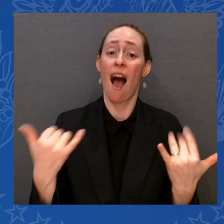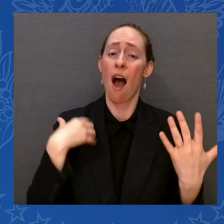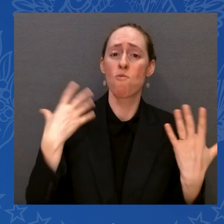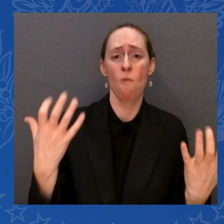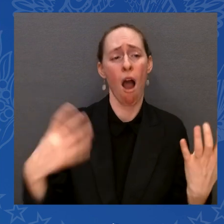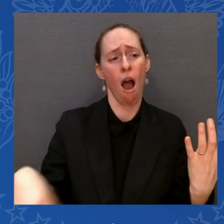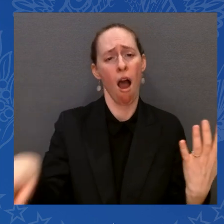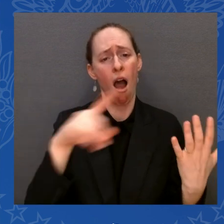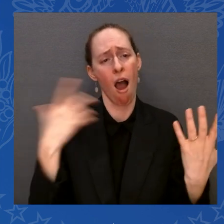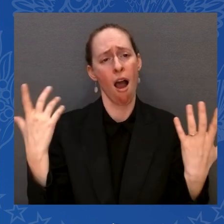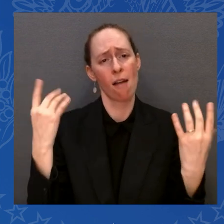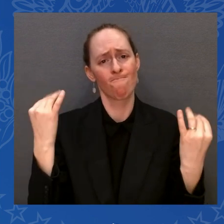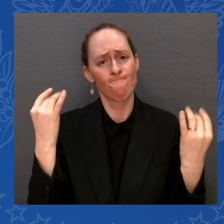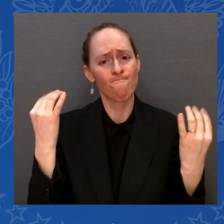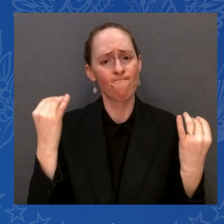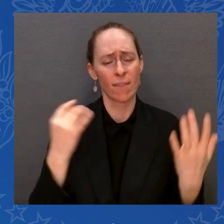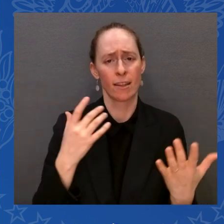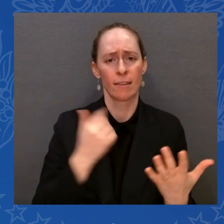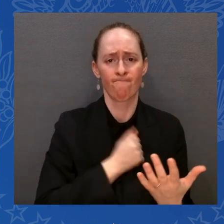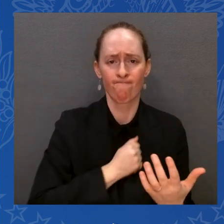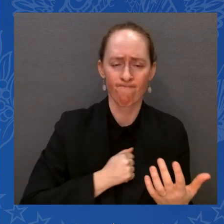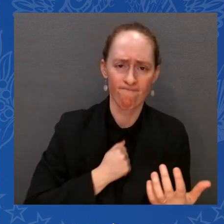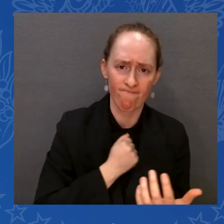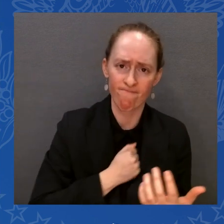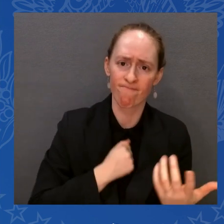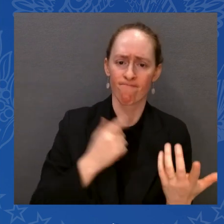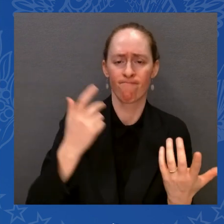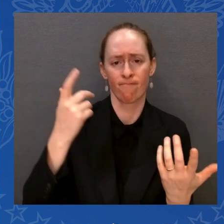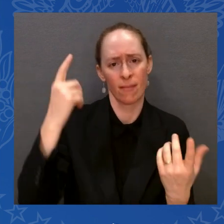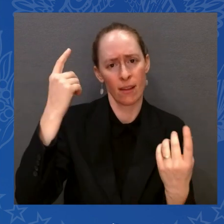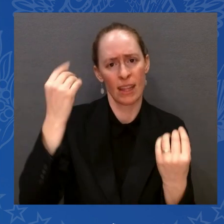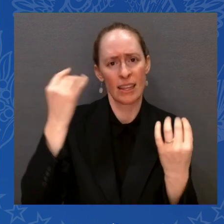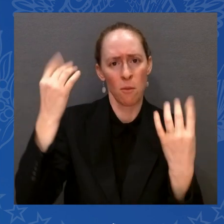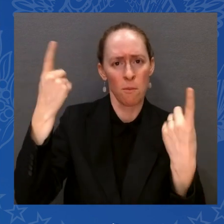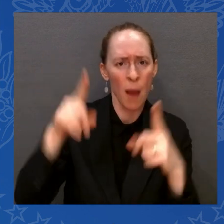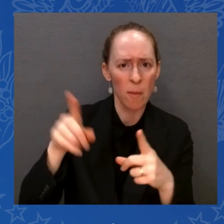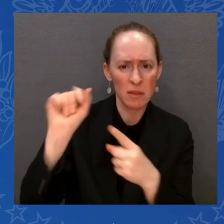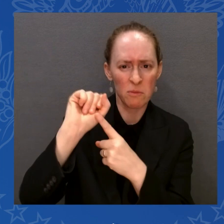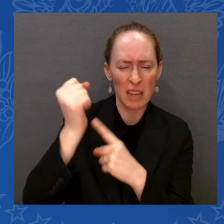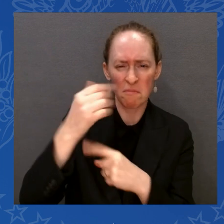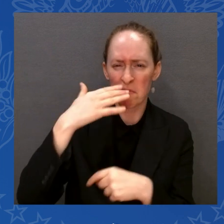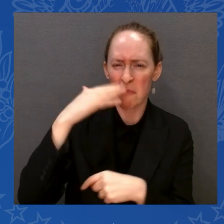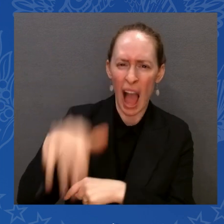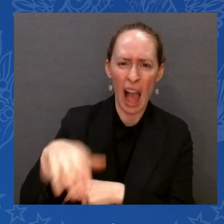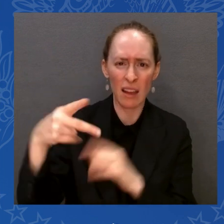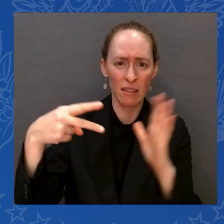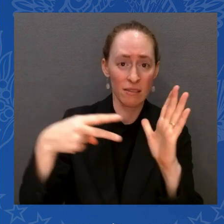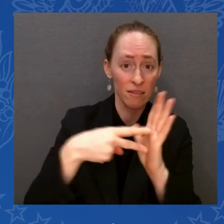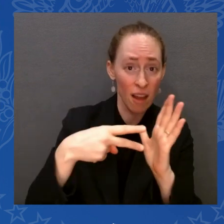It's one of the worst earthquakes in that region in over 100 years. And we mourn the loss of so many lives,